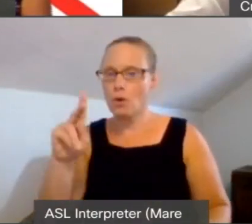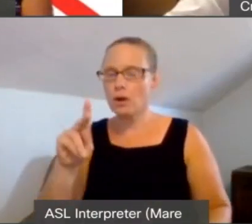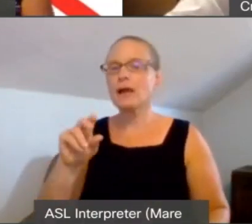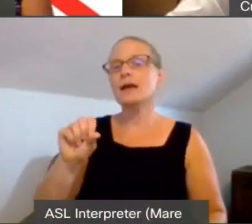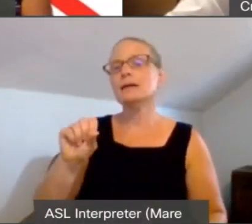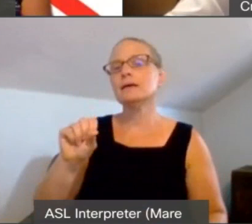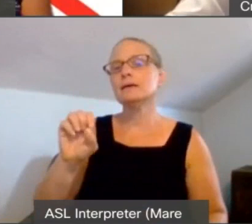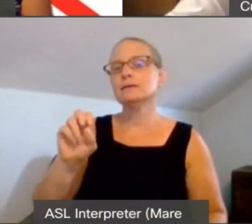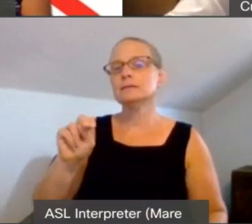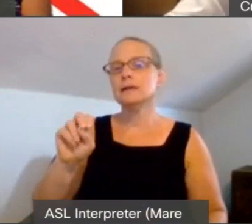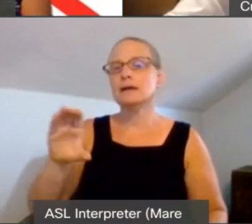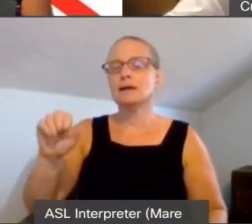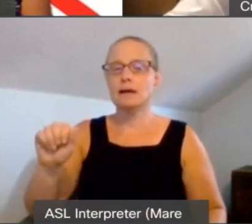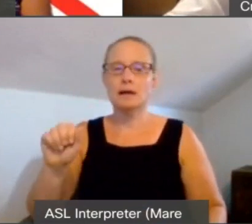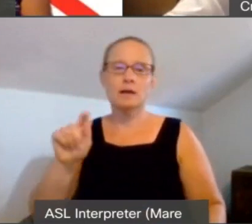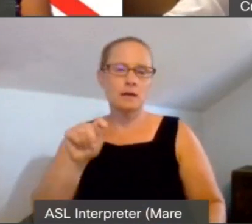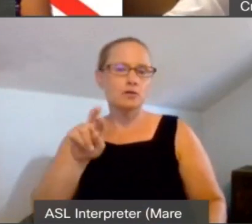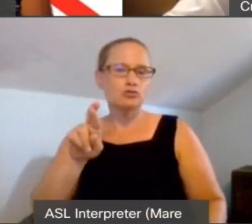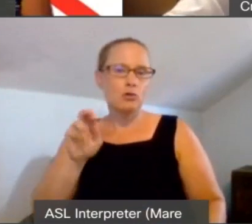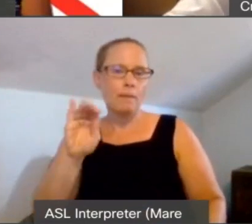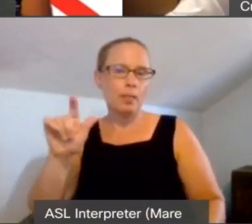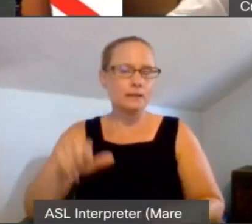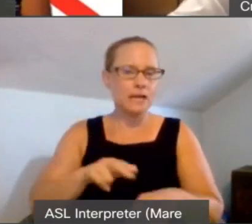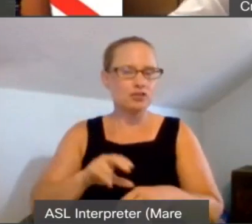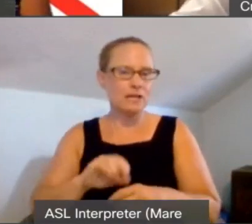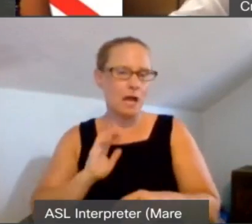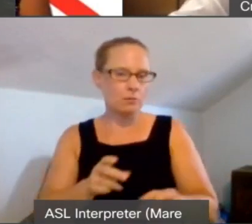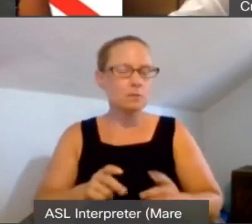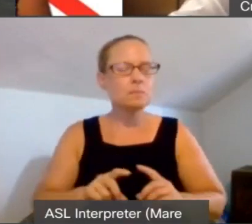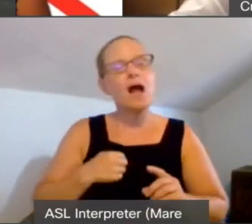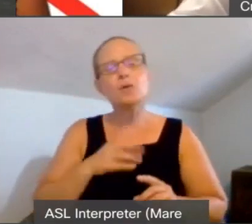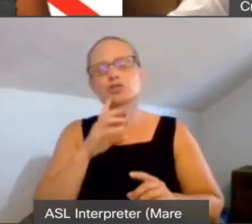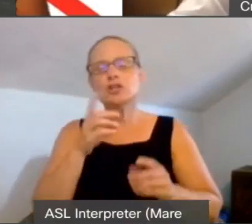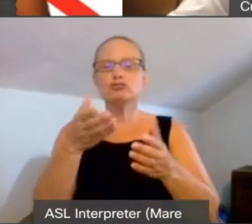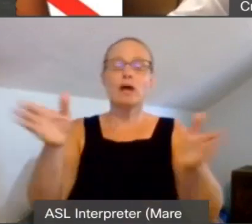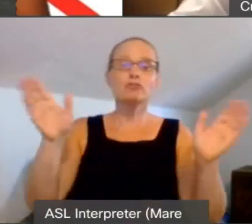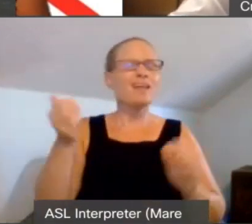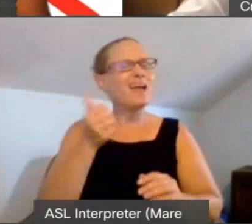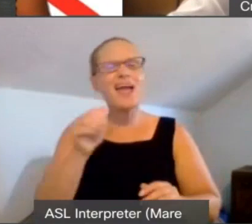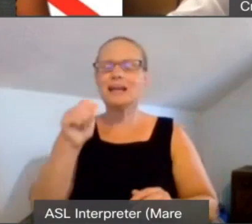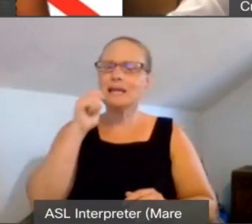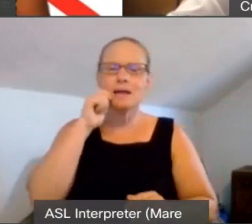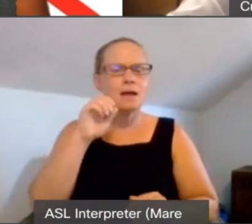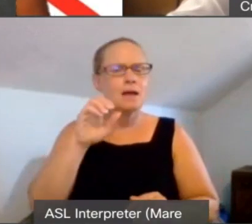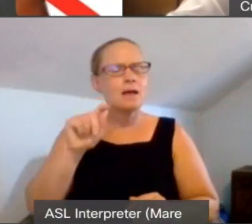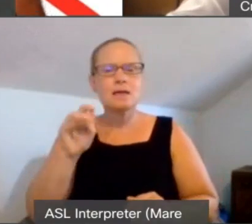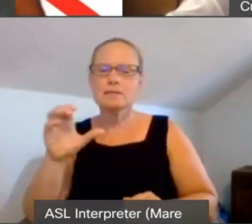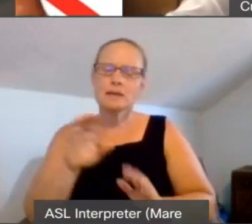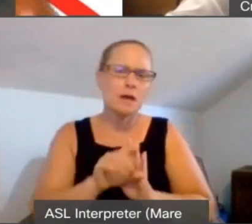I was just speaking in general as let's say, with any ethnicity or population that it could be questioned